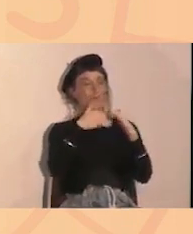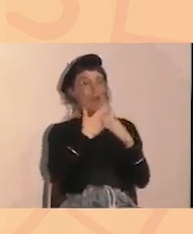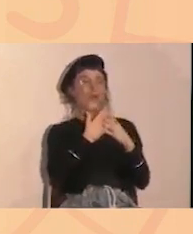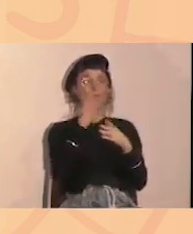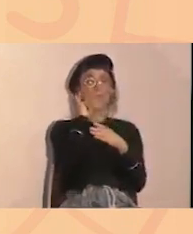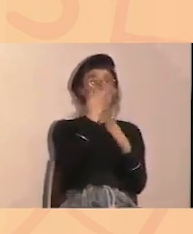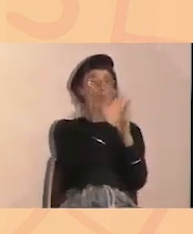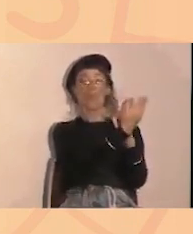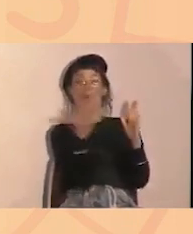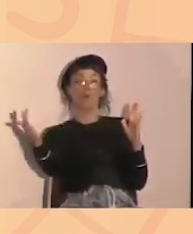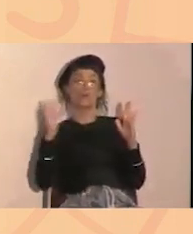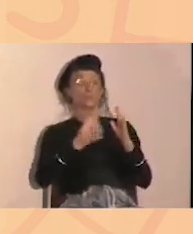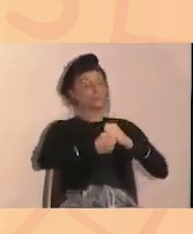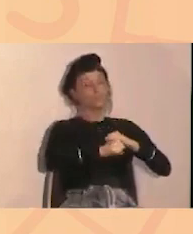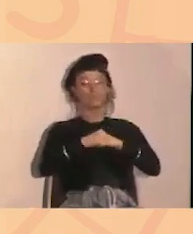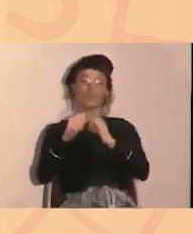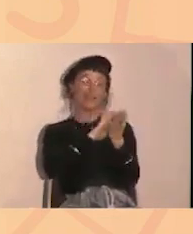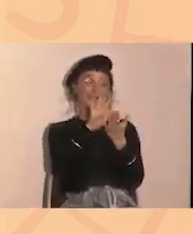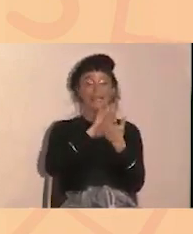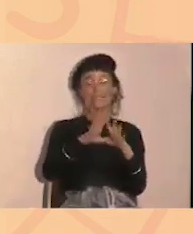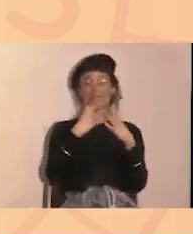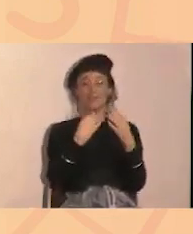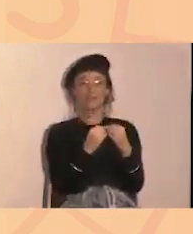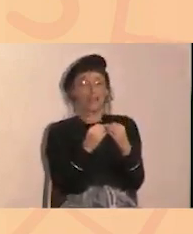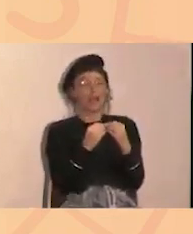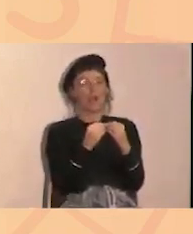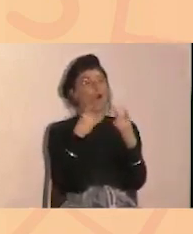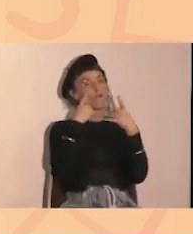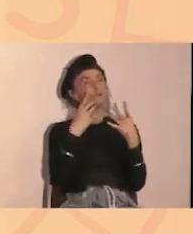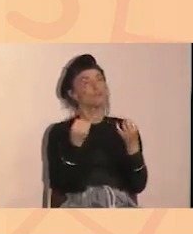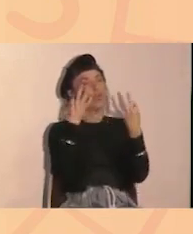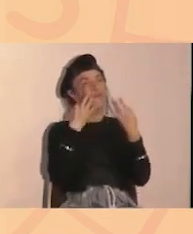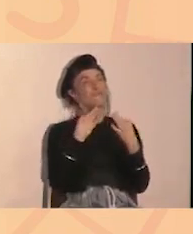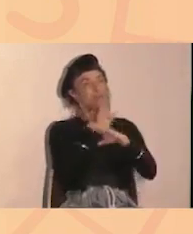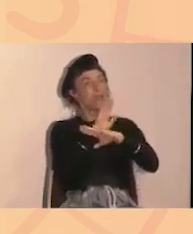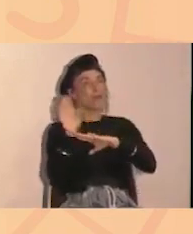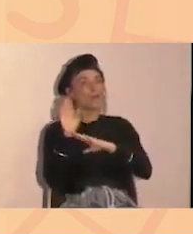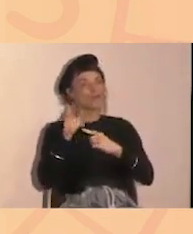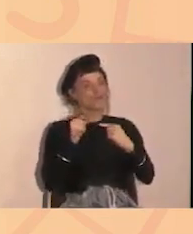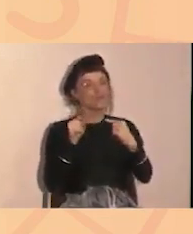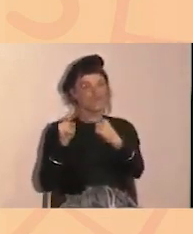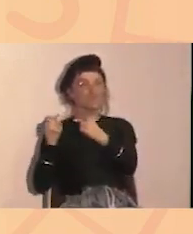context other than a label or a didactic panel. But for me, the most joyous part of this